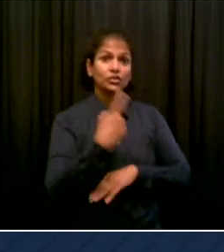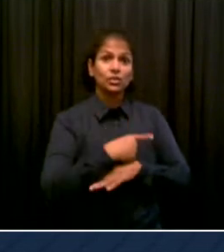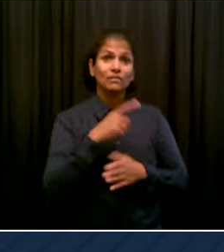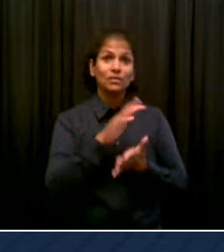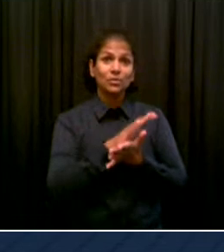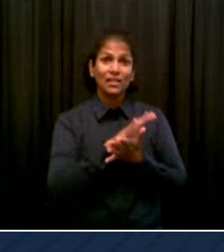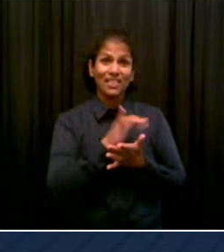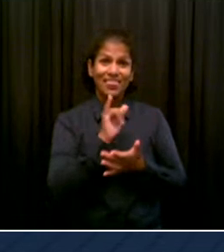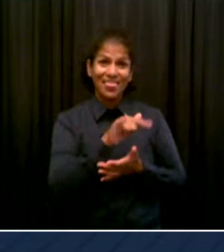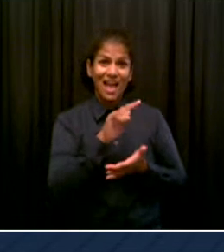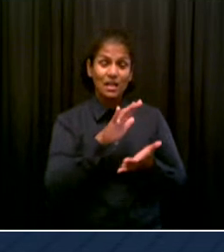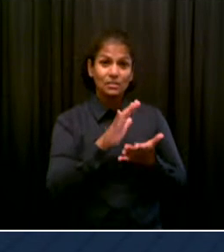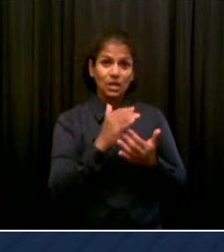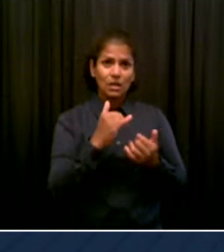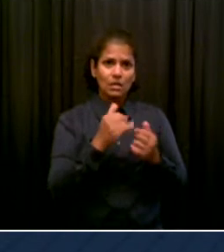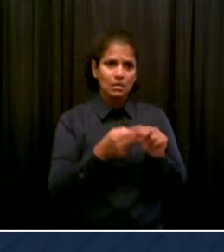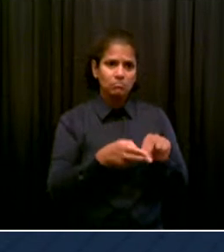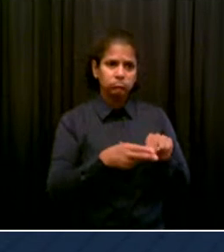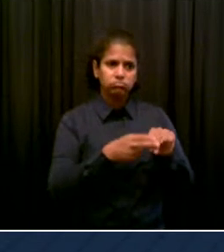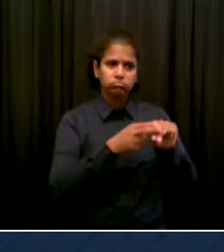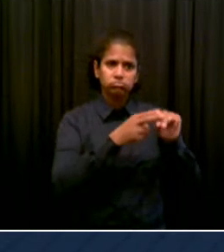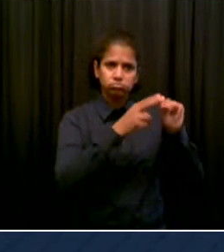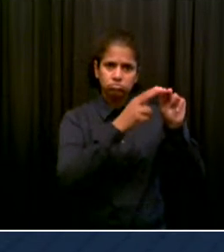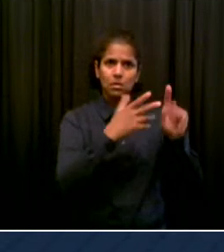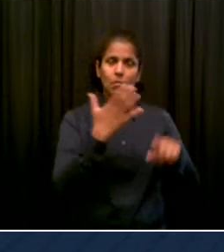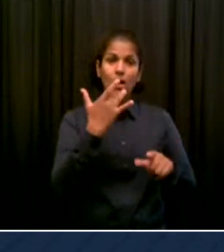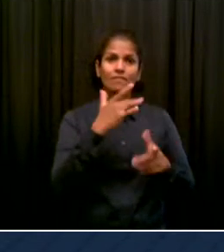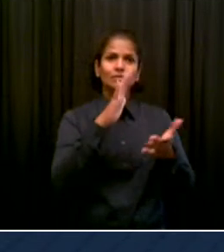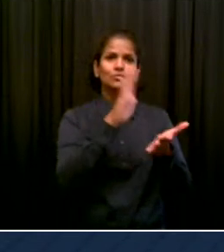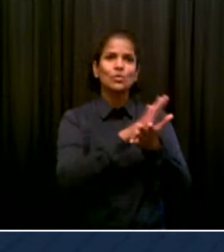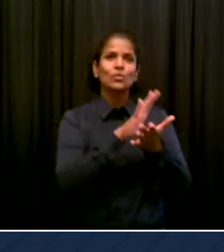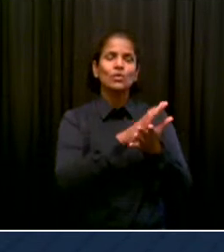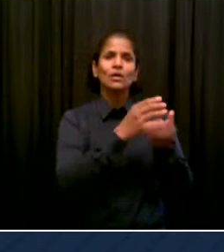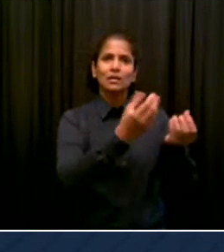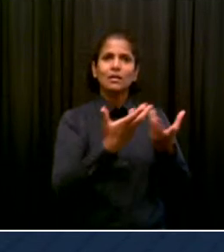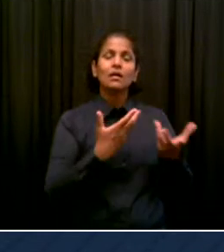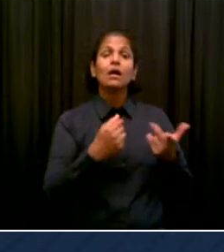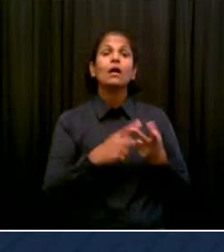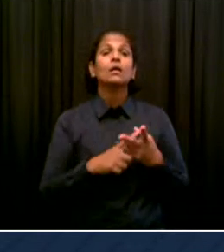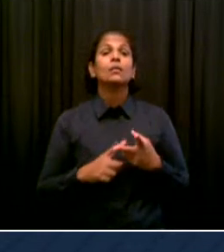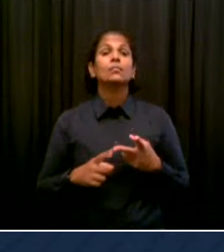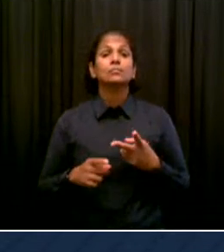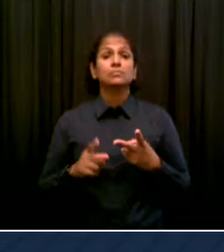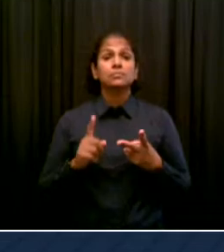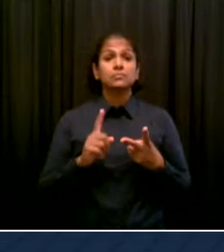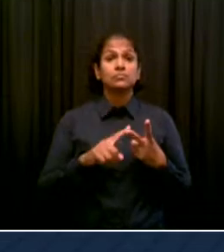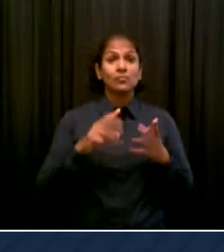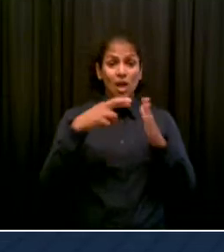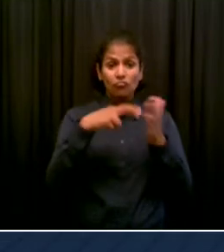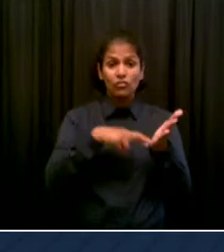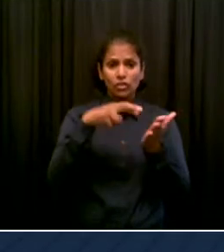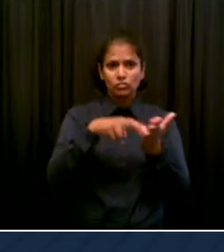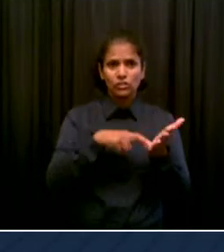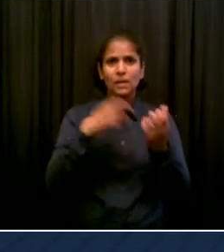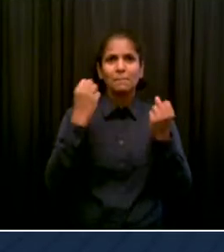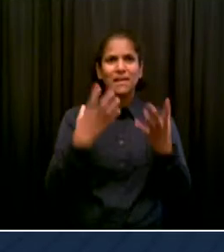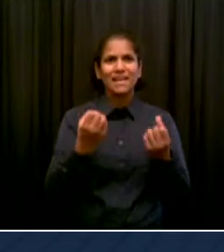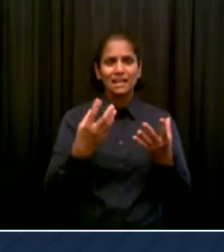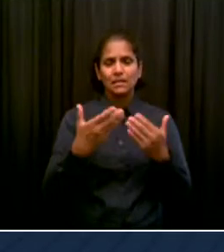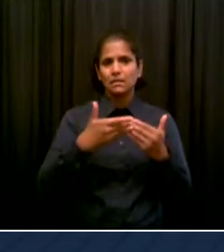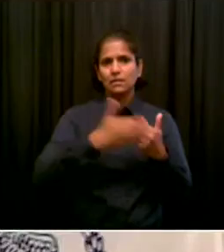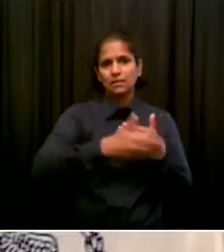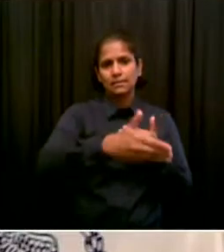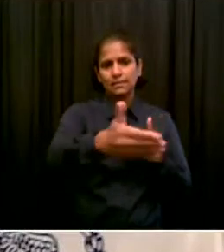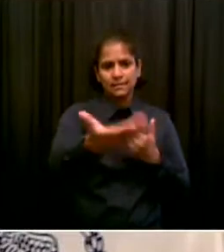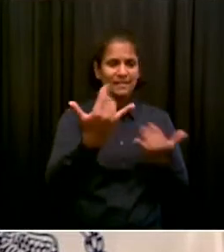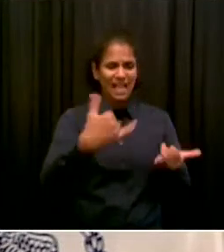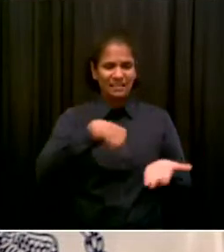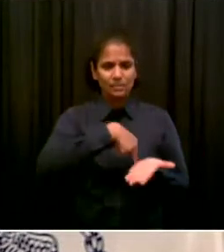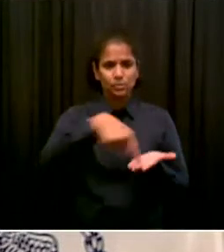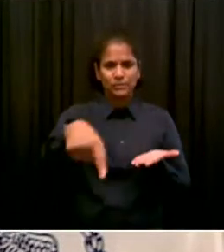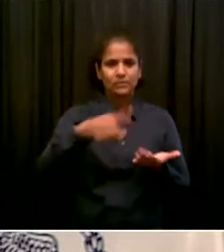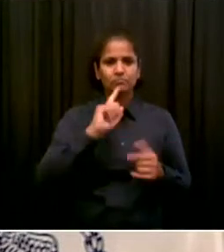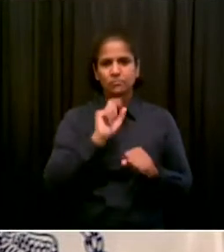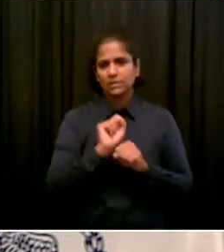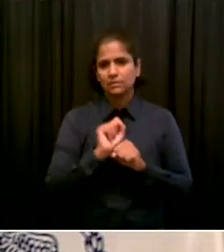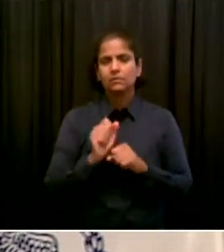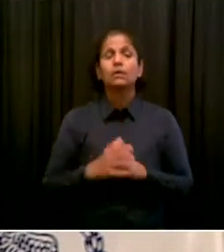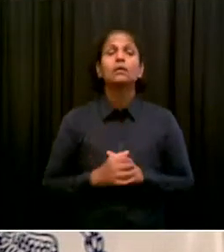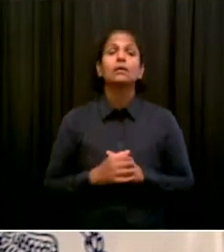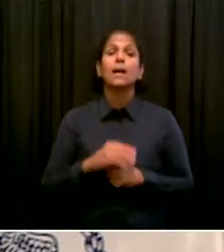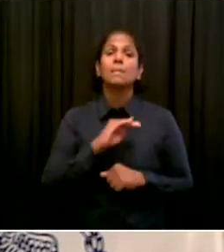IT IS IMPORTANT TO NOTE WE WANT